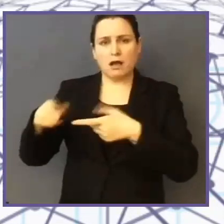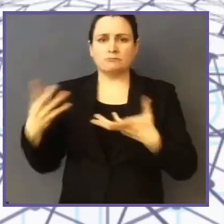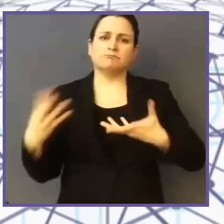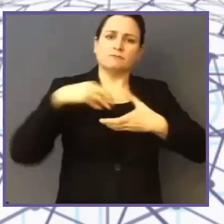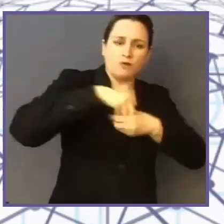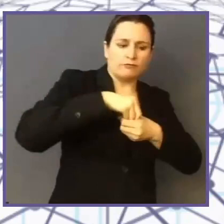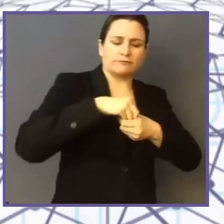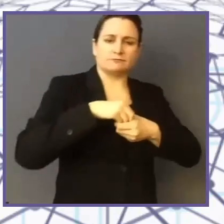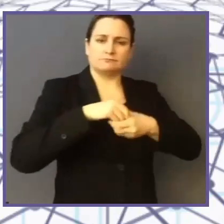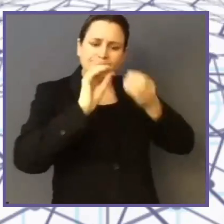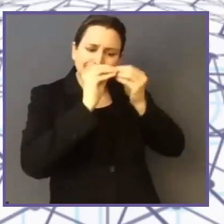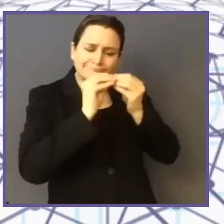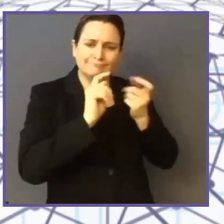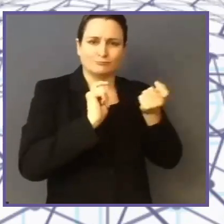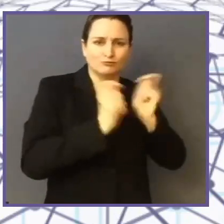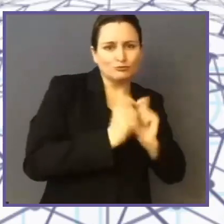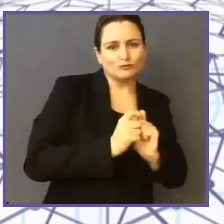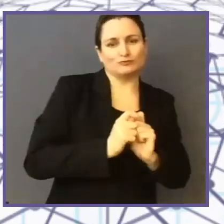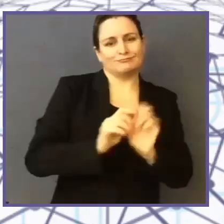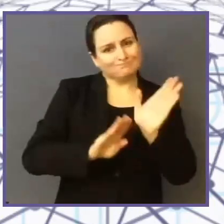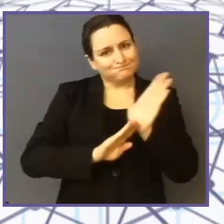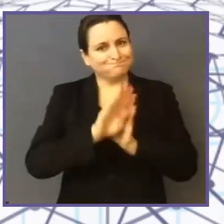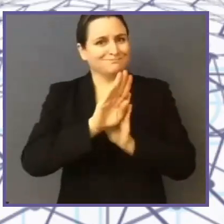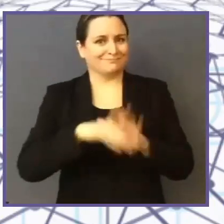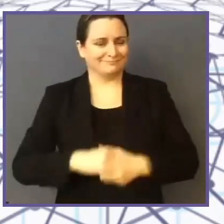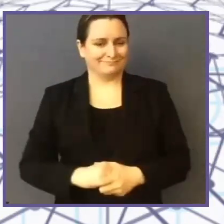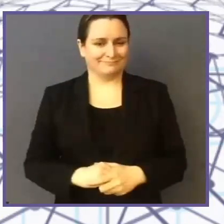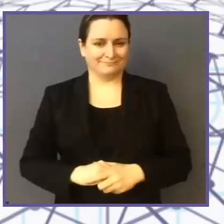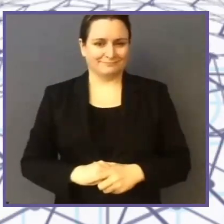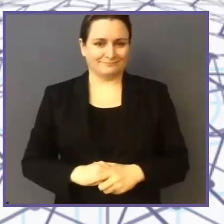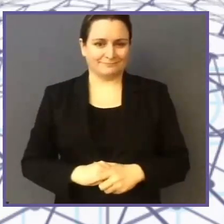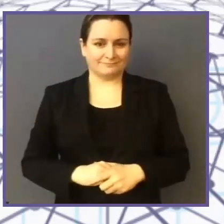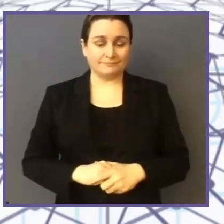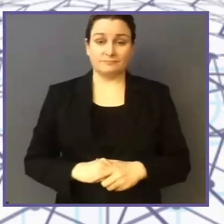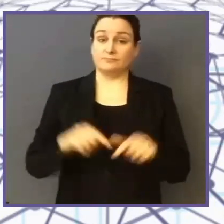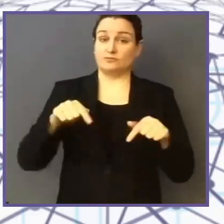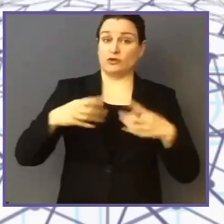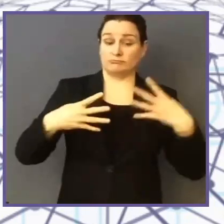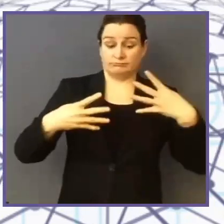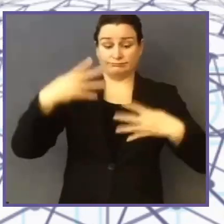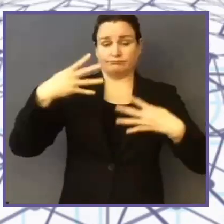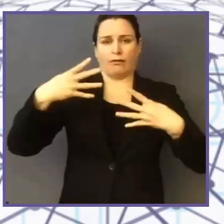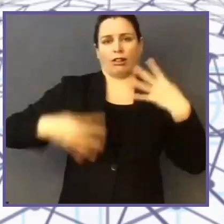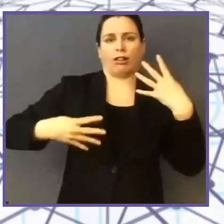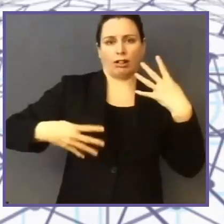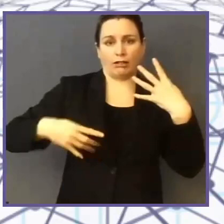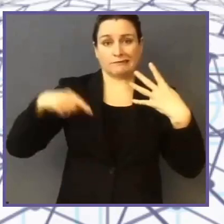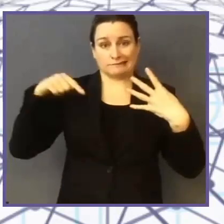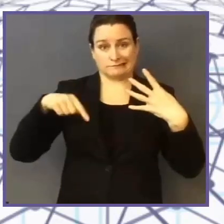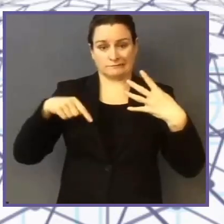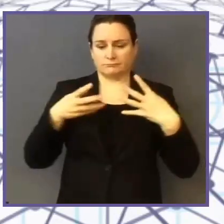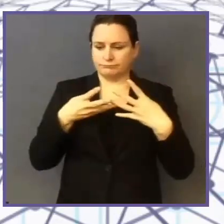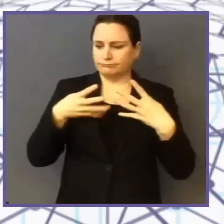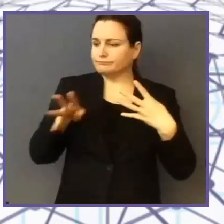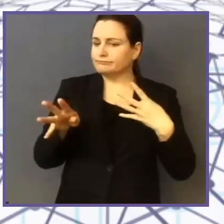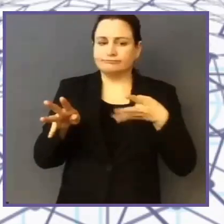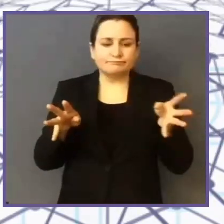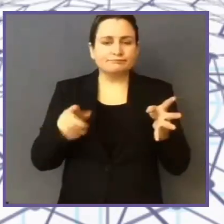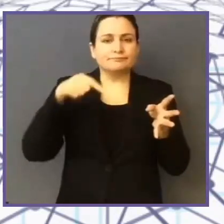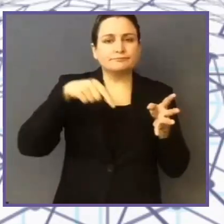This means that we are collecting disaggregated data on the experiences of underrepresented groups of persons with disabilities and accessing 80.